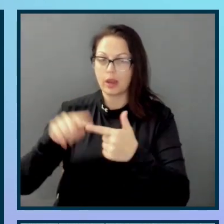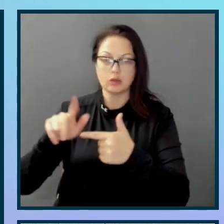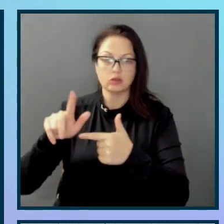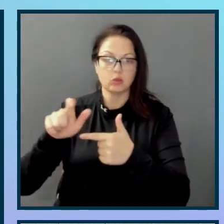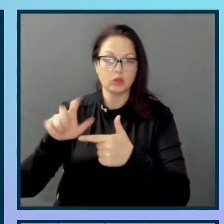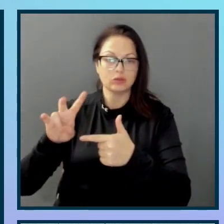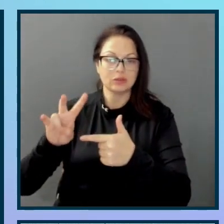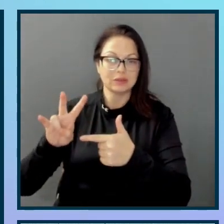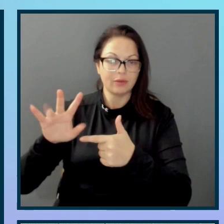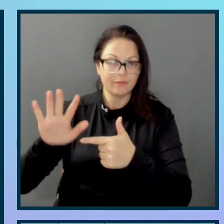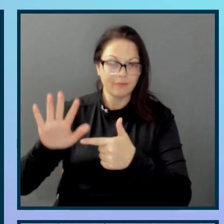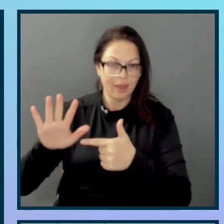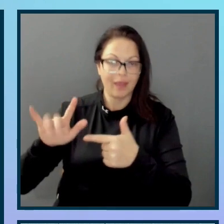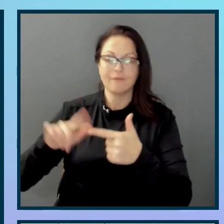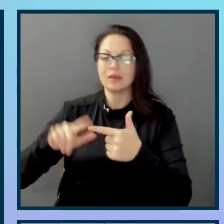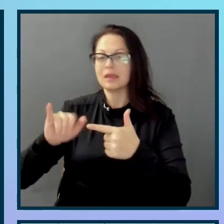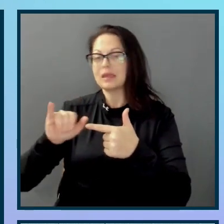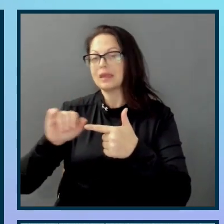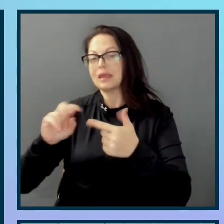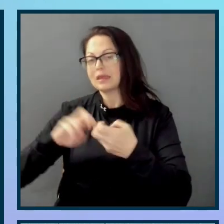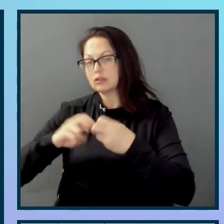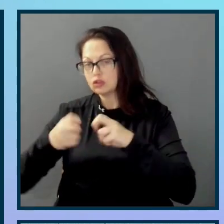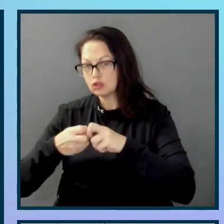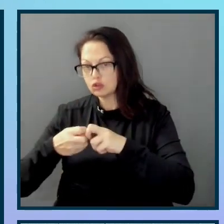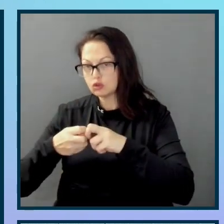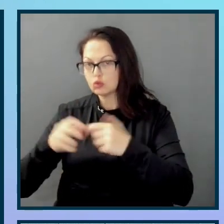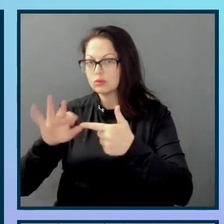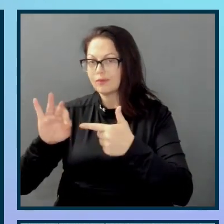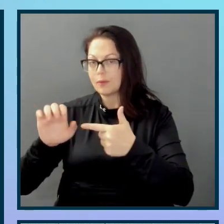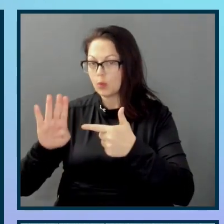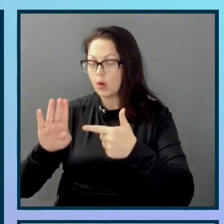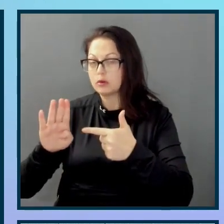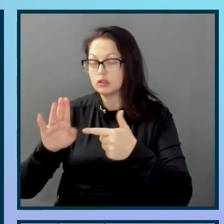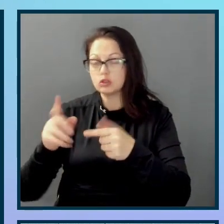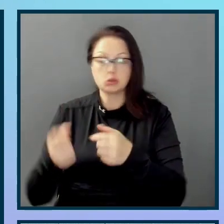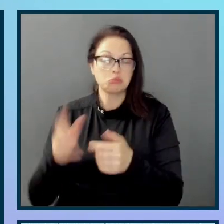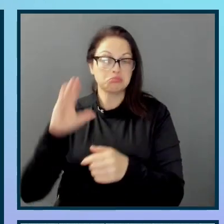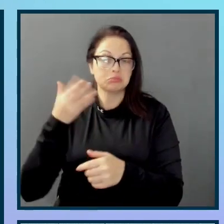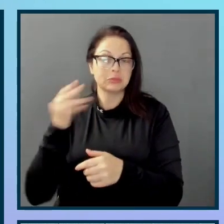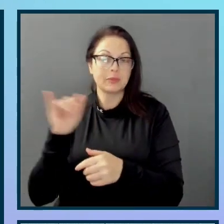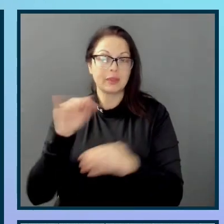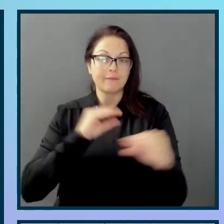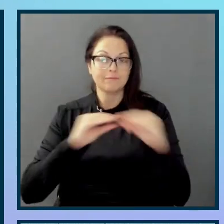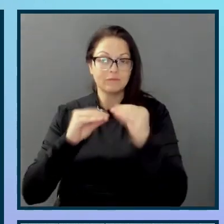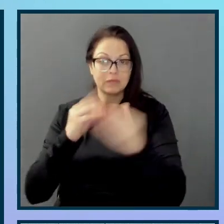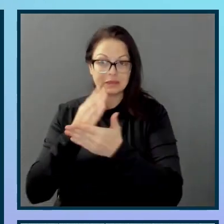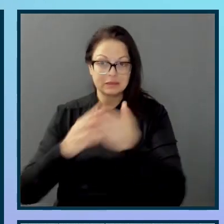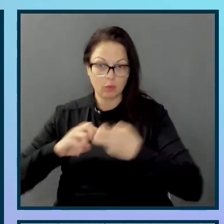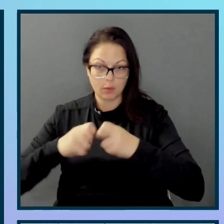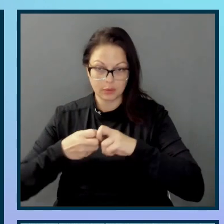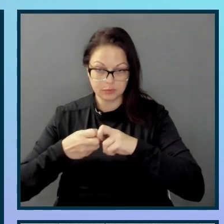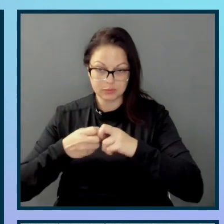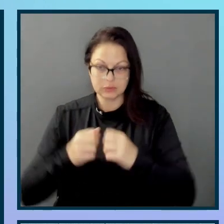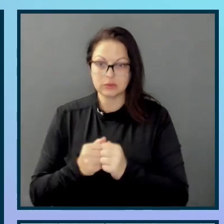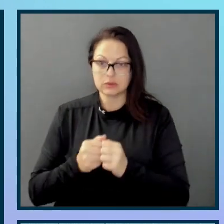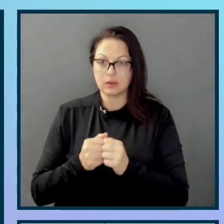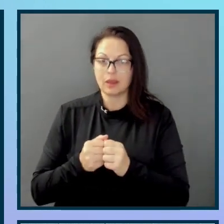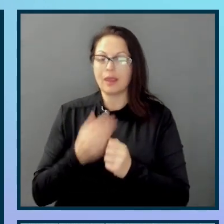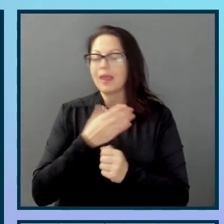So it looks like they did some remediation between January and February. There's 150 issues in March. So they did even more remediation